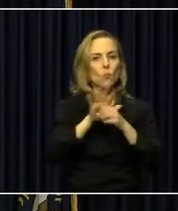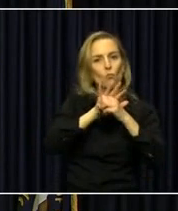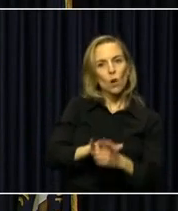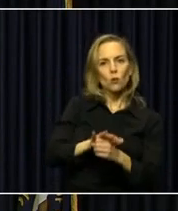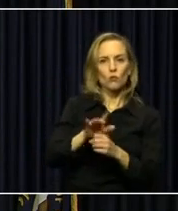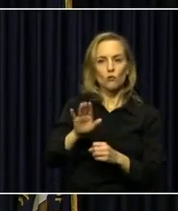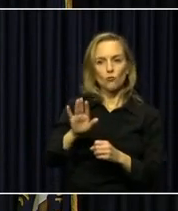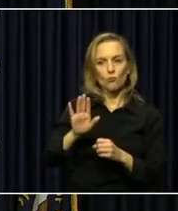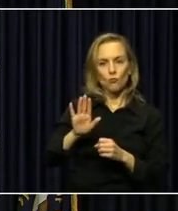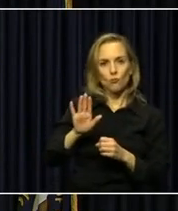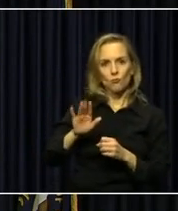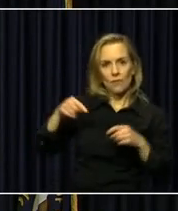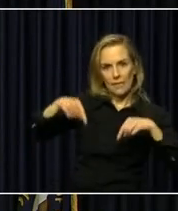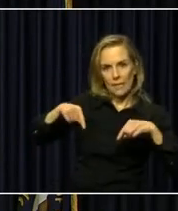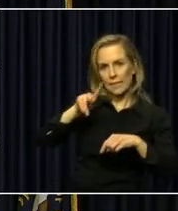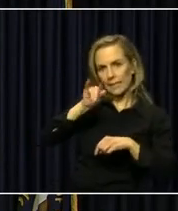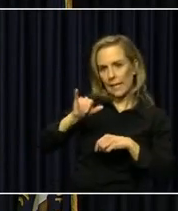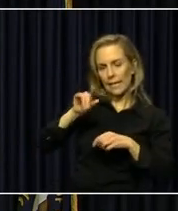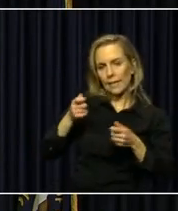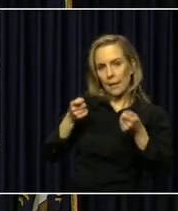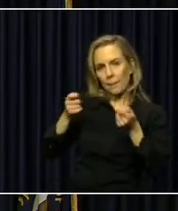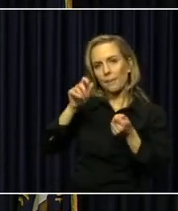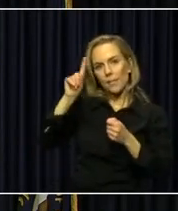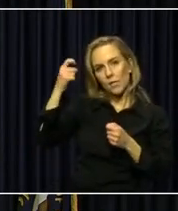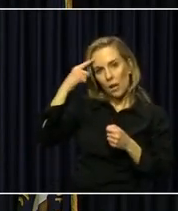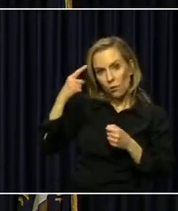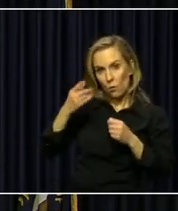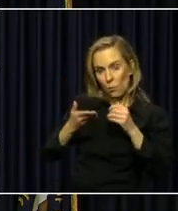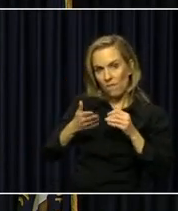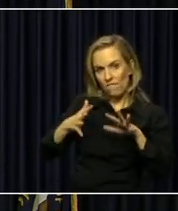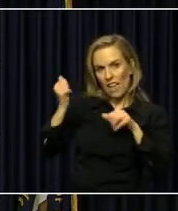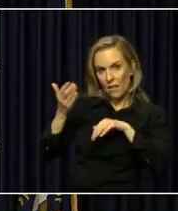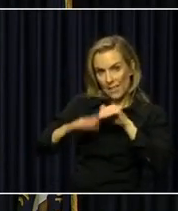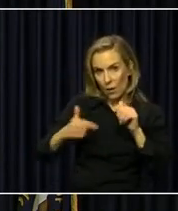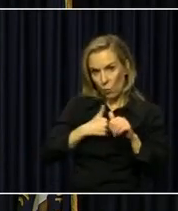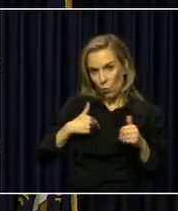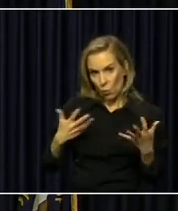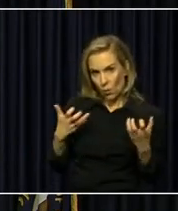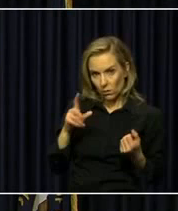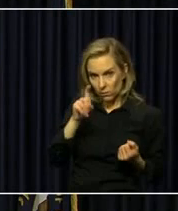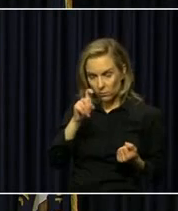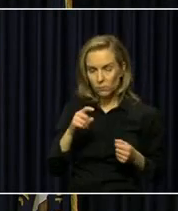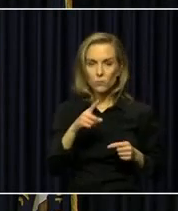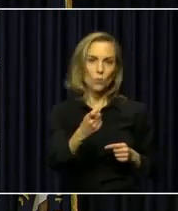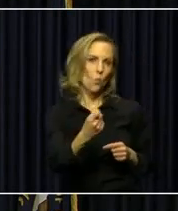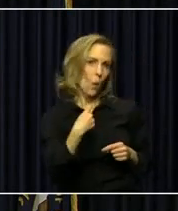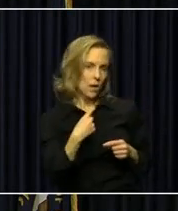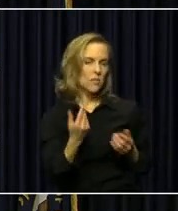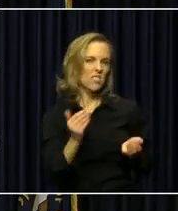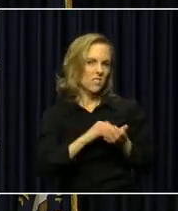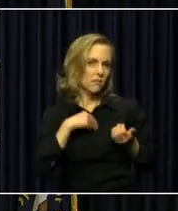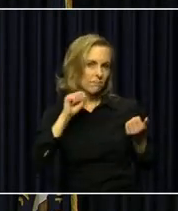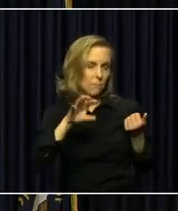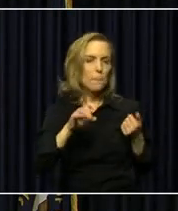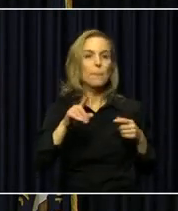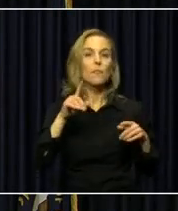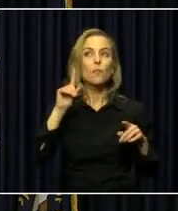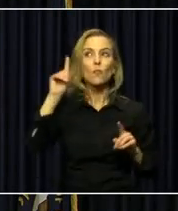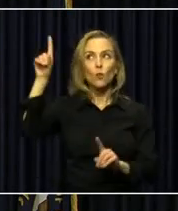WEST END HAD A DRIVE-THROUGH FREE TENSE SITE TODAY THAT WAS OPEN TO ANYONE, WHETHER THEY HAD ANY SYMPTOMS OR A DOCTOR'S